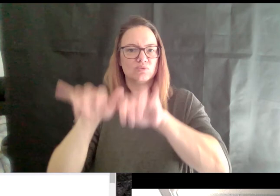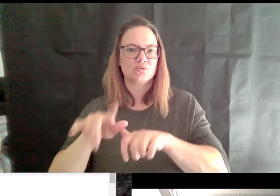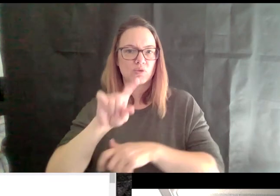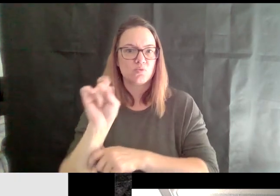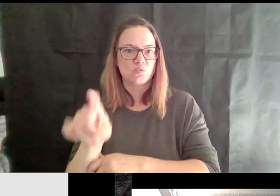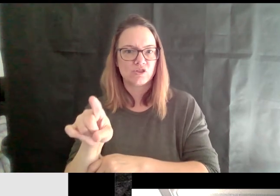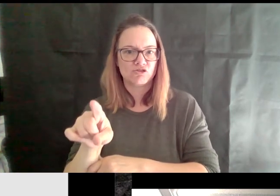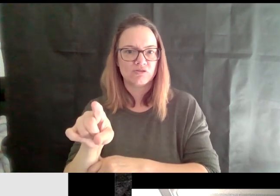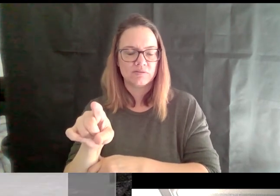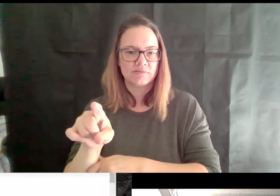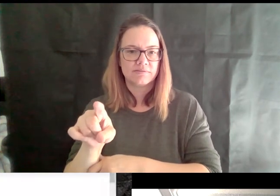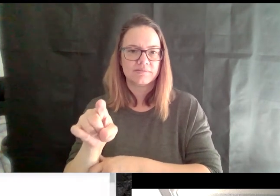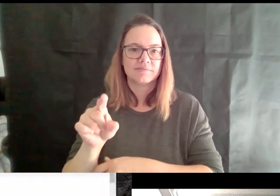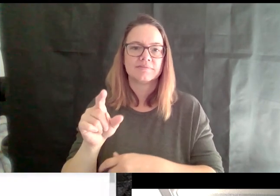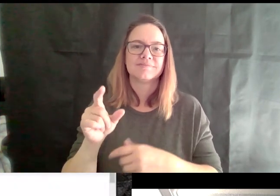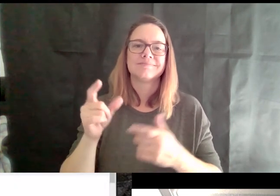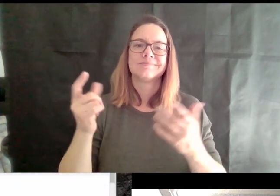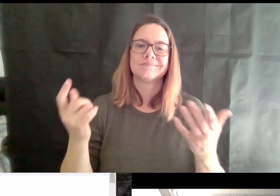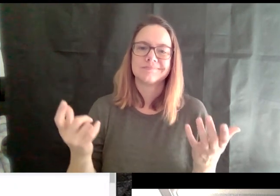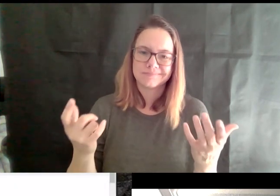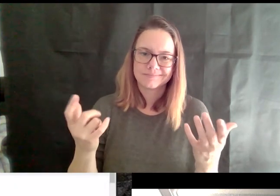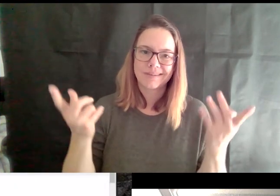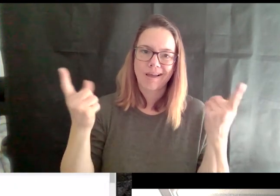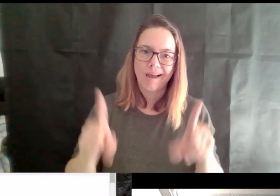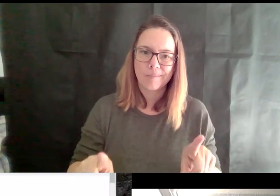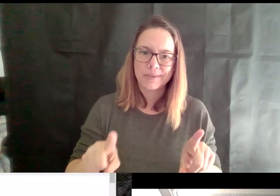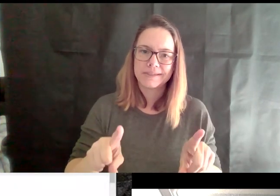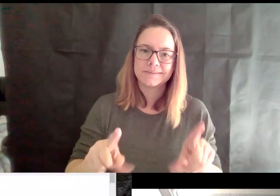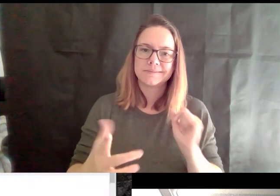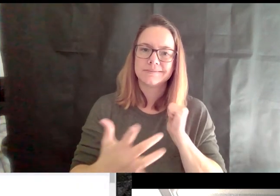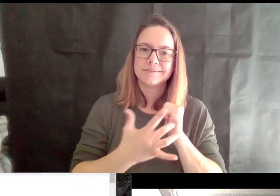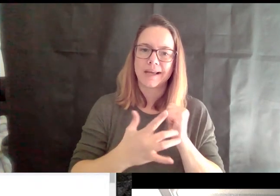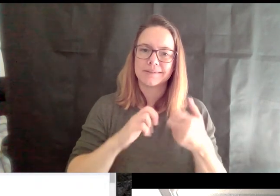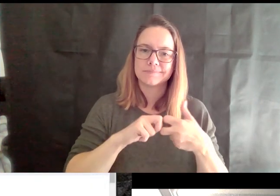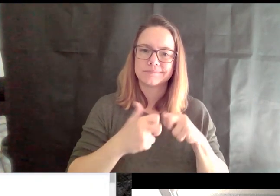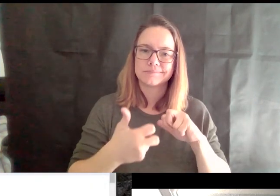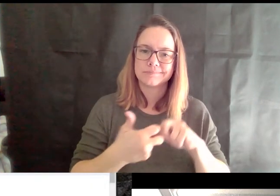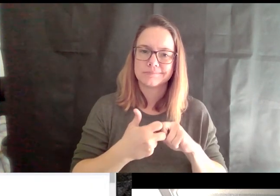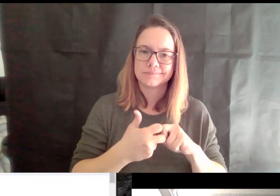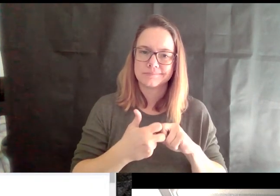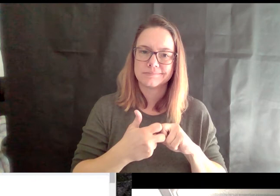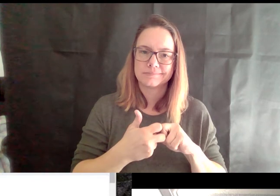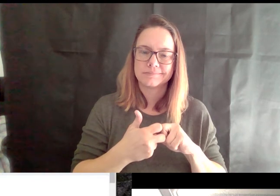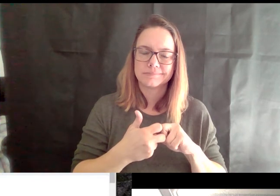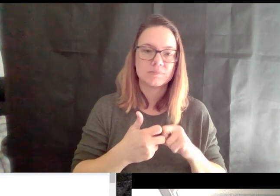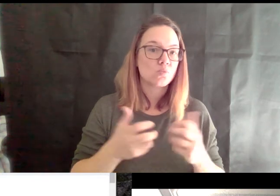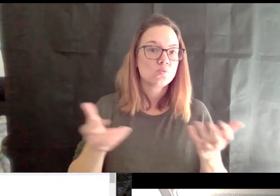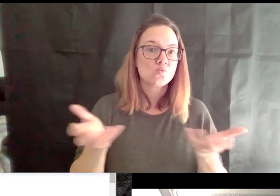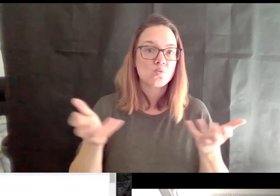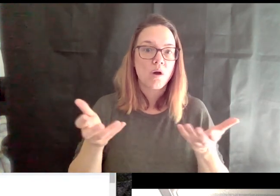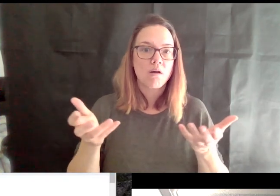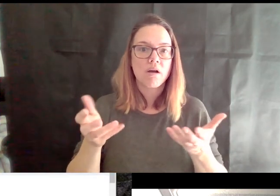Again, no live event is complete without a little tech hiccup, and today, our tech hiccup is that the Q&A function has